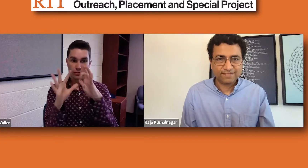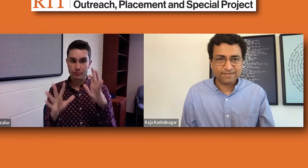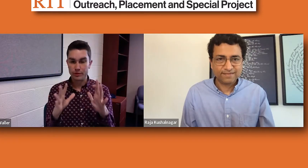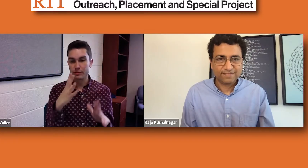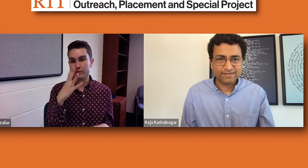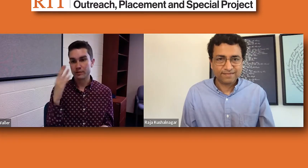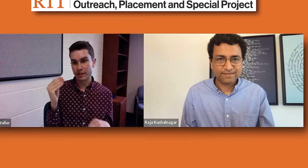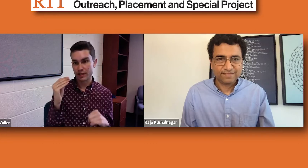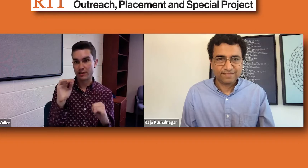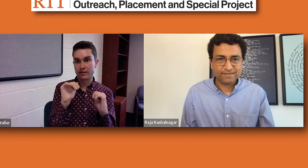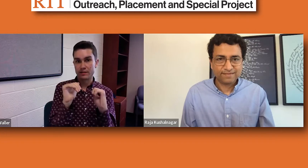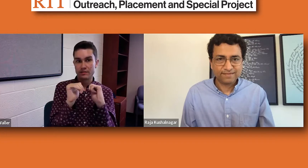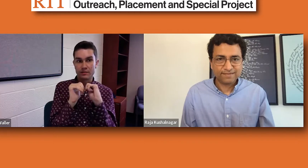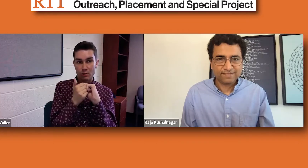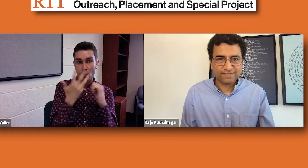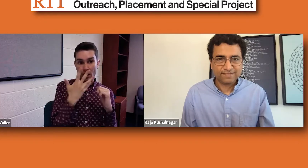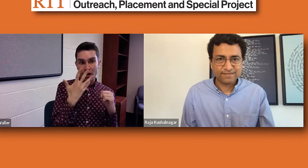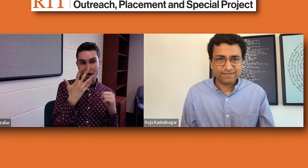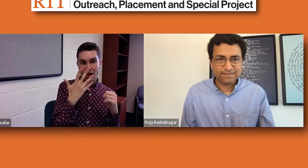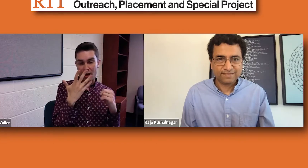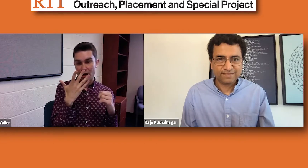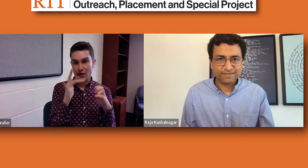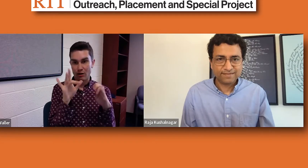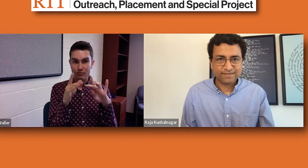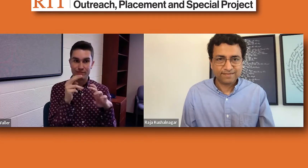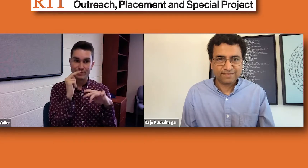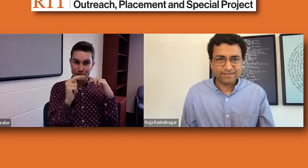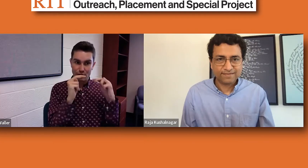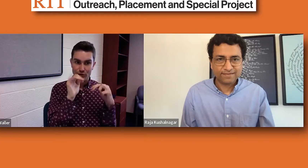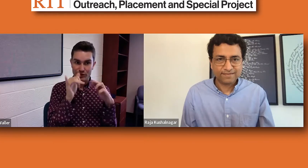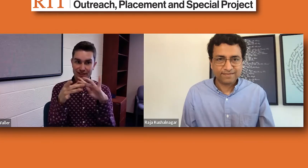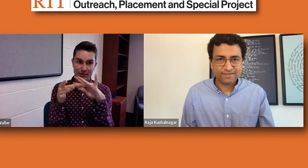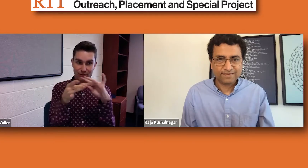So for Deaf people working with interpreters, I'm wondering how